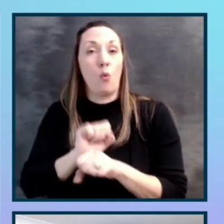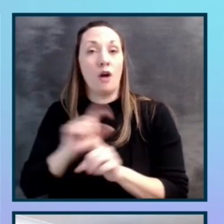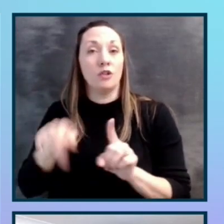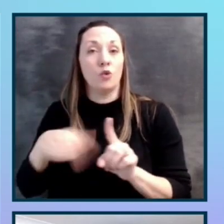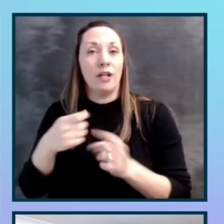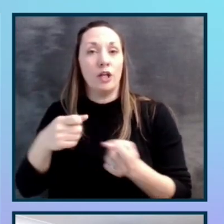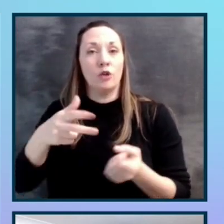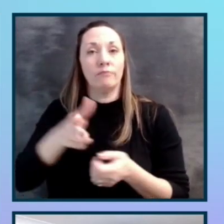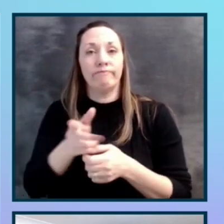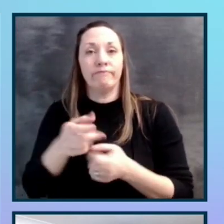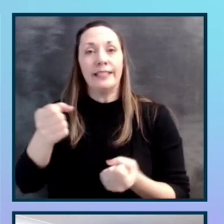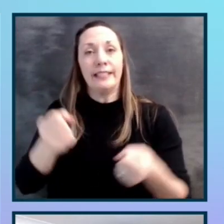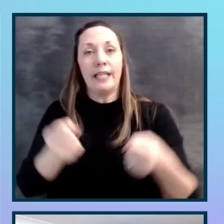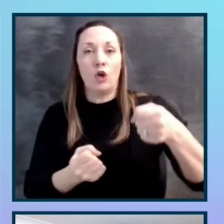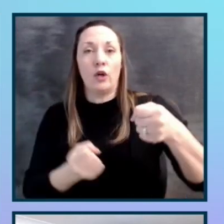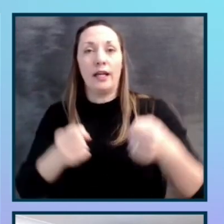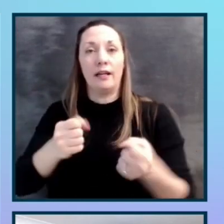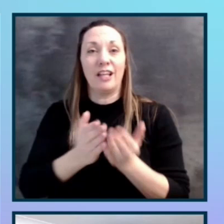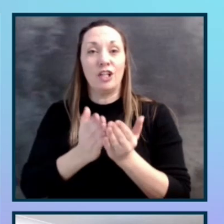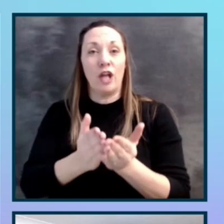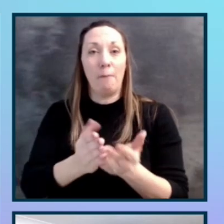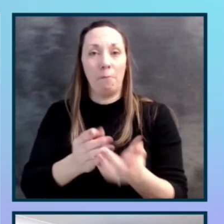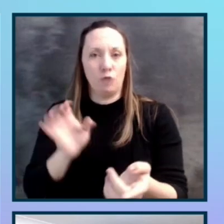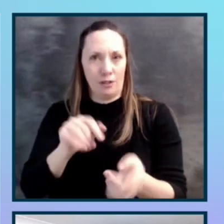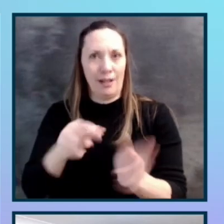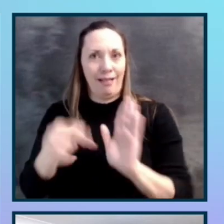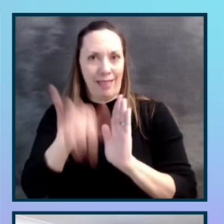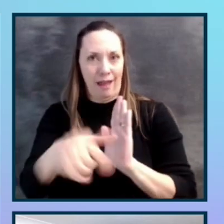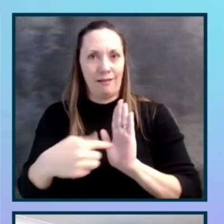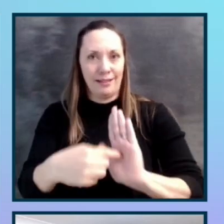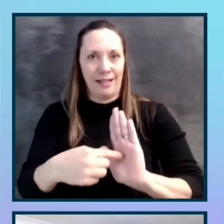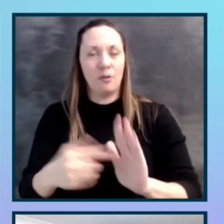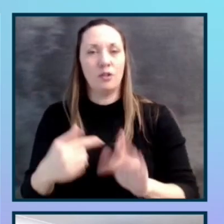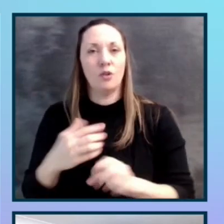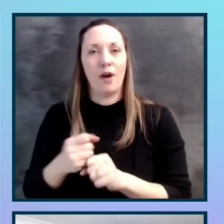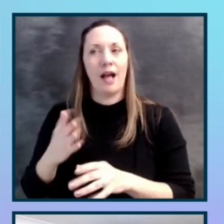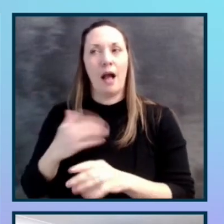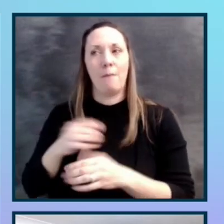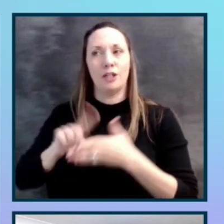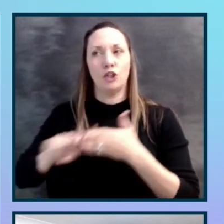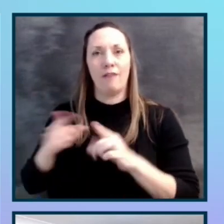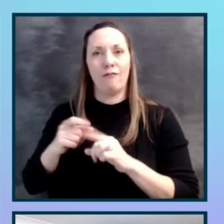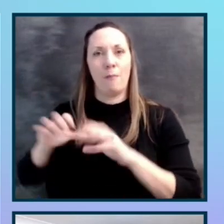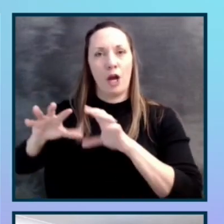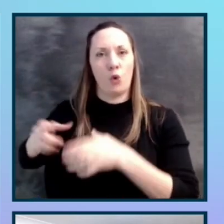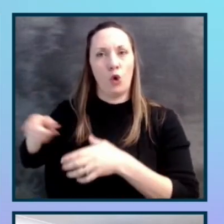in otherwise you just saw there. So I got a check from my crew asking, you know, what direction we needed to be going to.